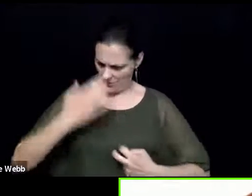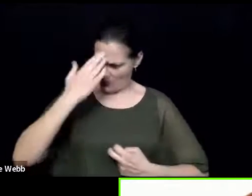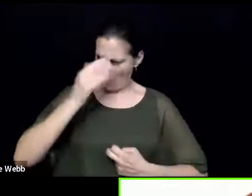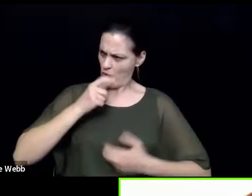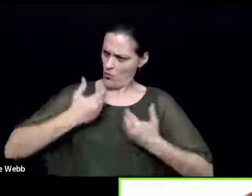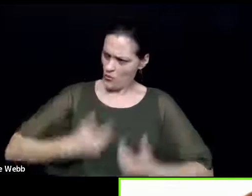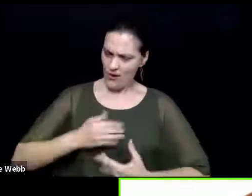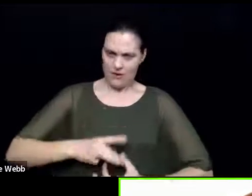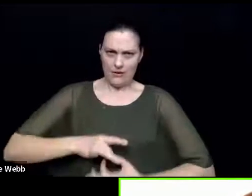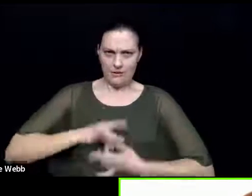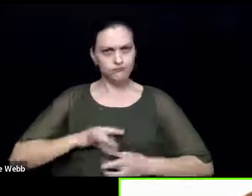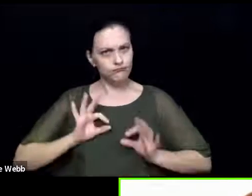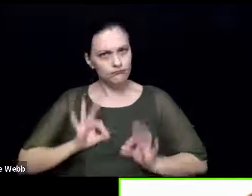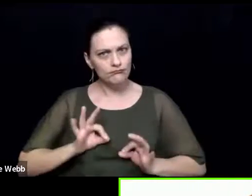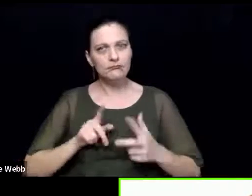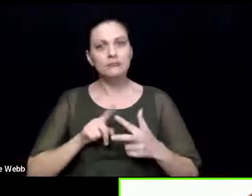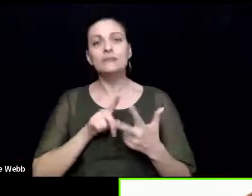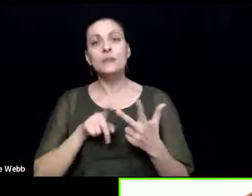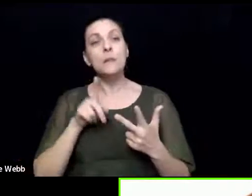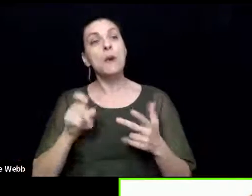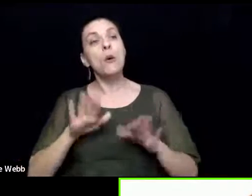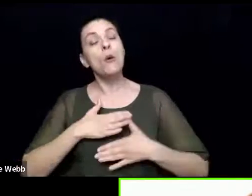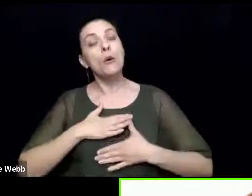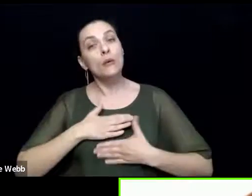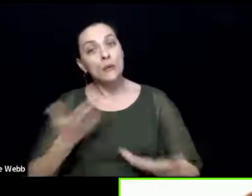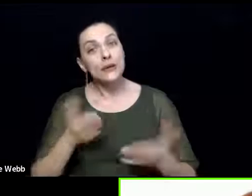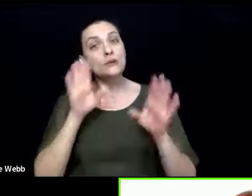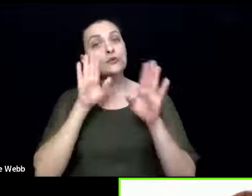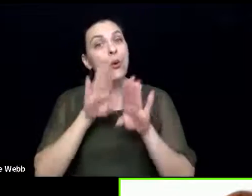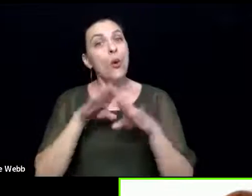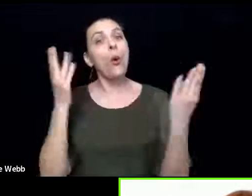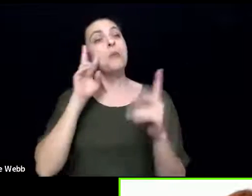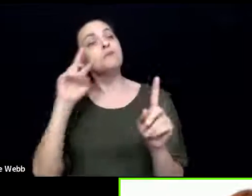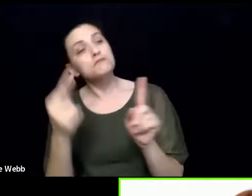of others, practicing empathy, taking action and then creating change and building trust.